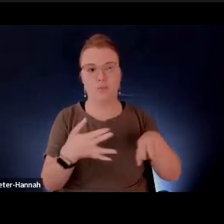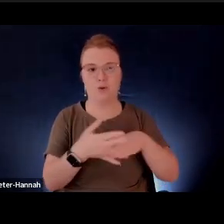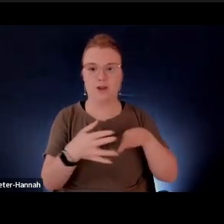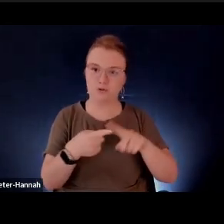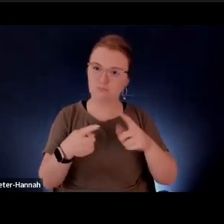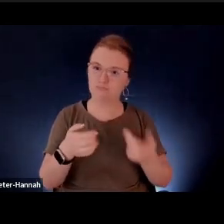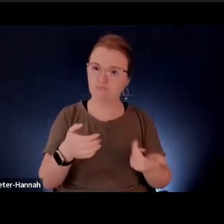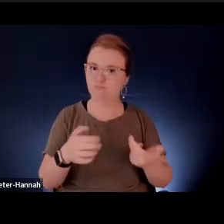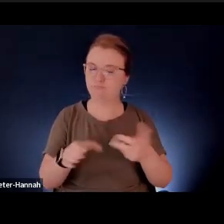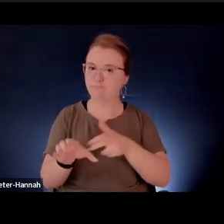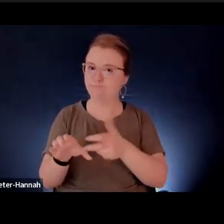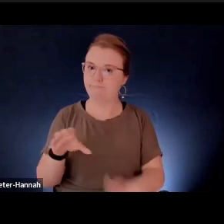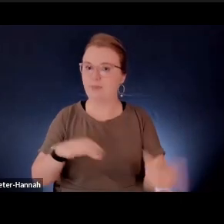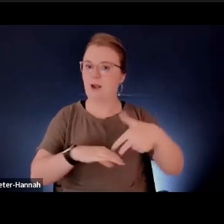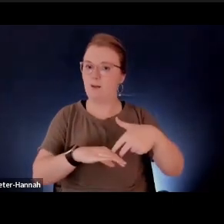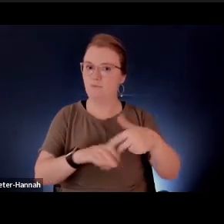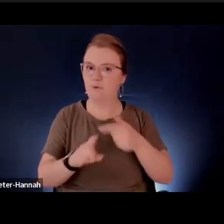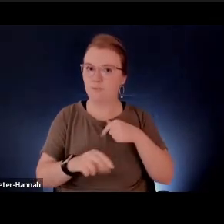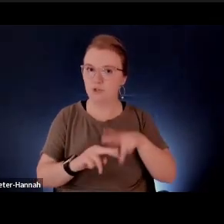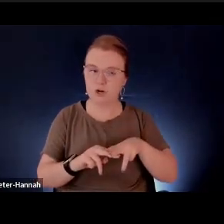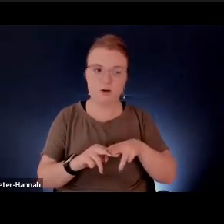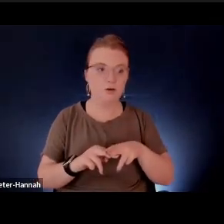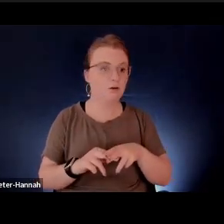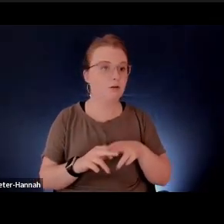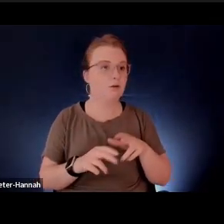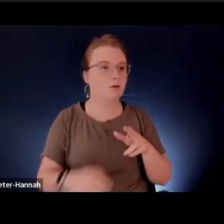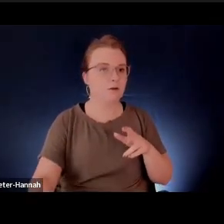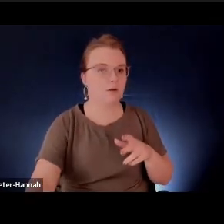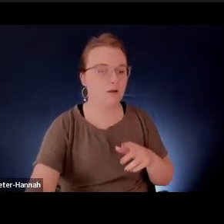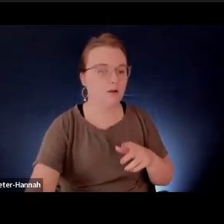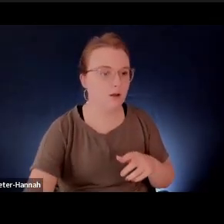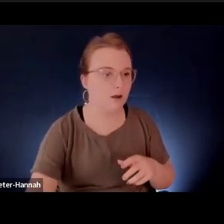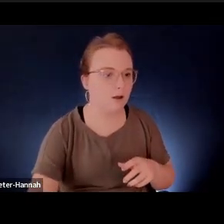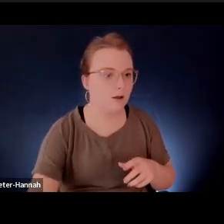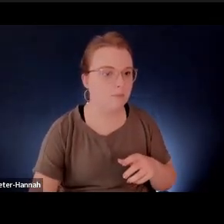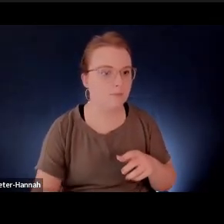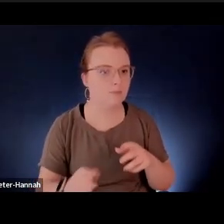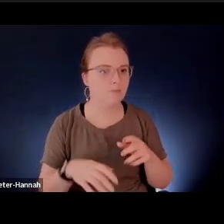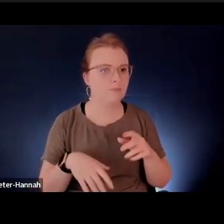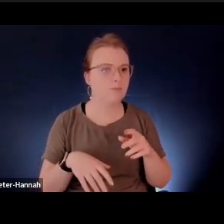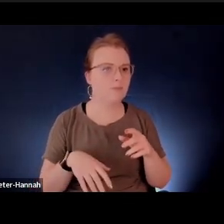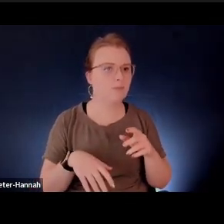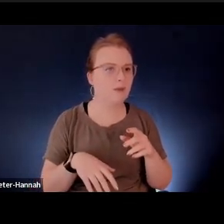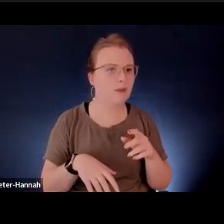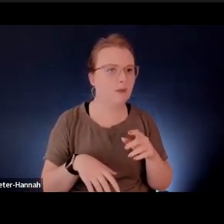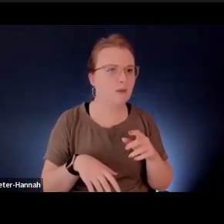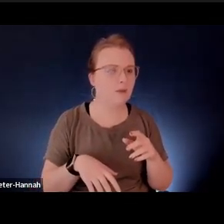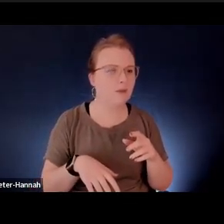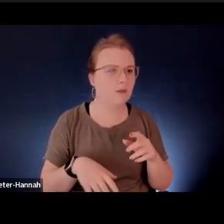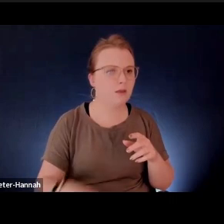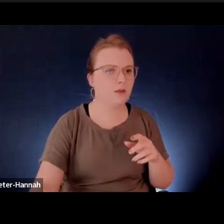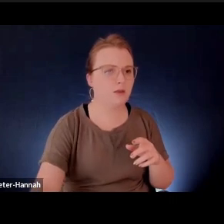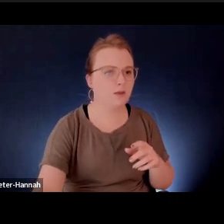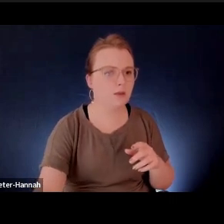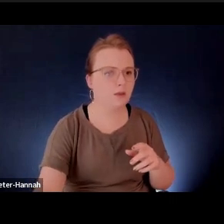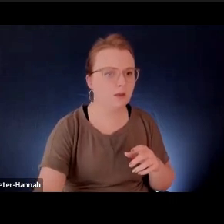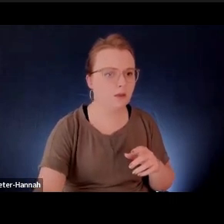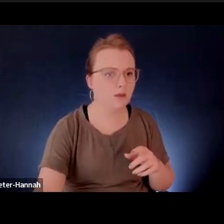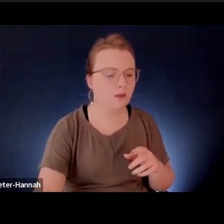As someone with autism that is motivated by getting rewarded for breaks, that uses my special interest.